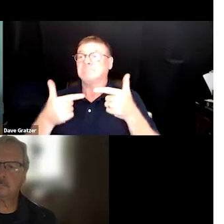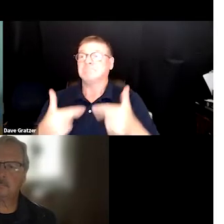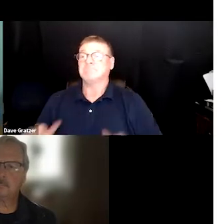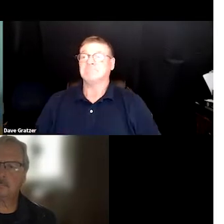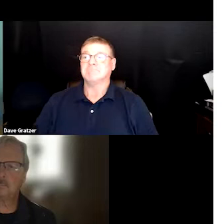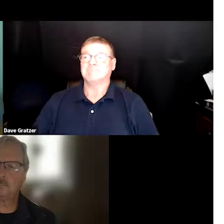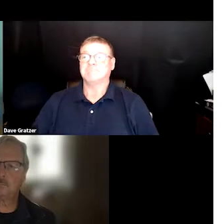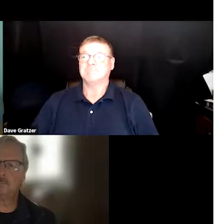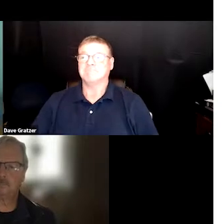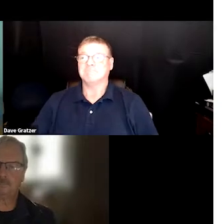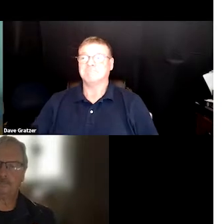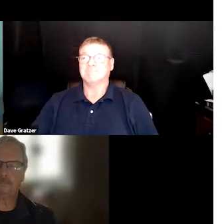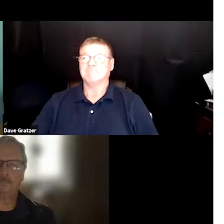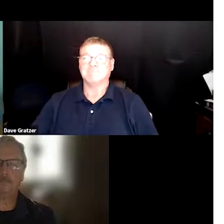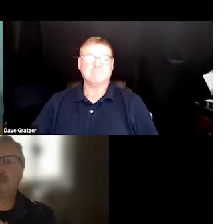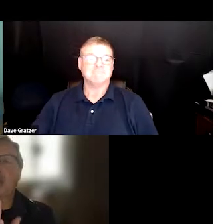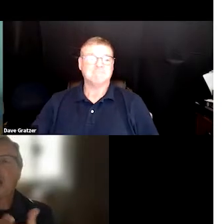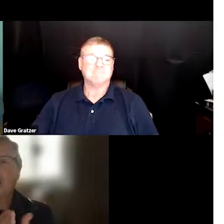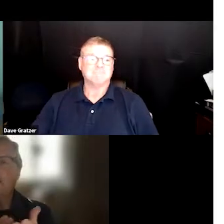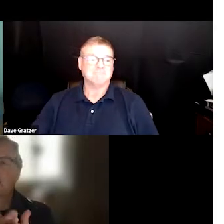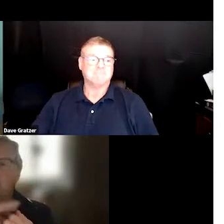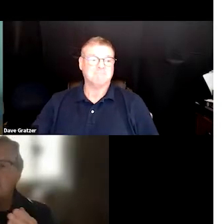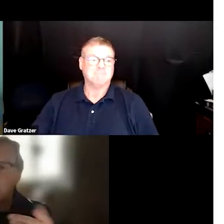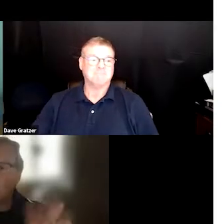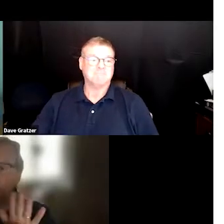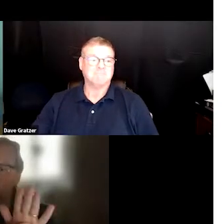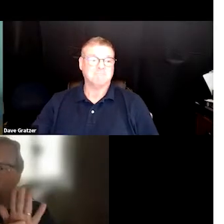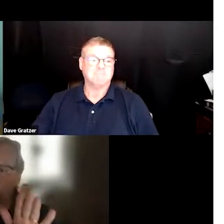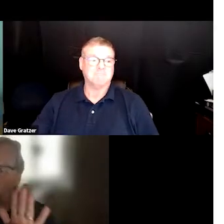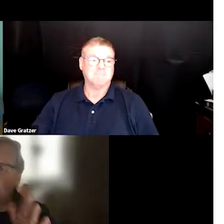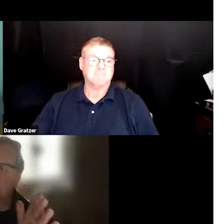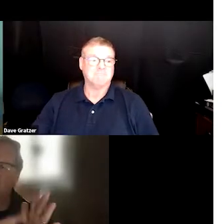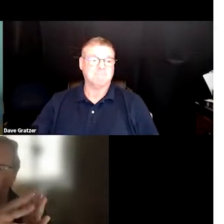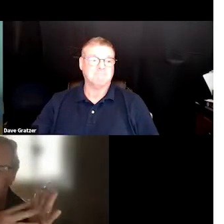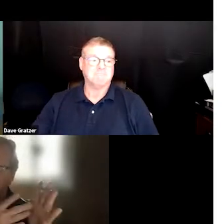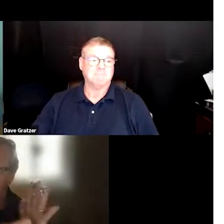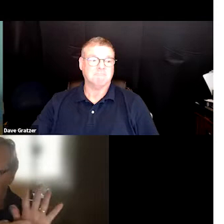So some of our outcomes that I'm gonna show these in some graphics as well. We might as well jump right to